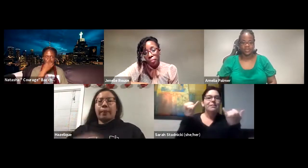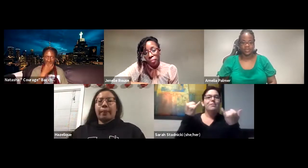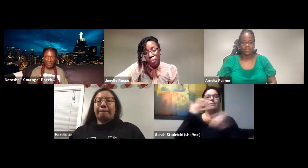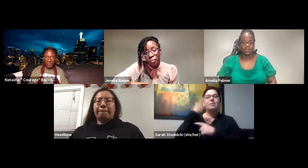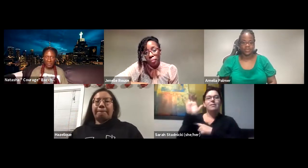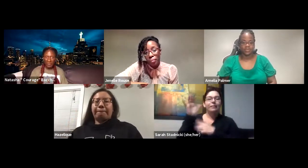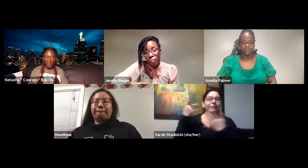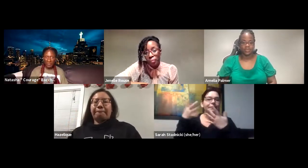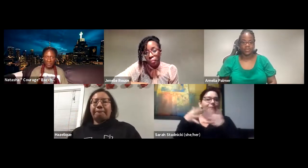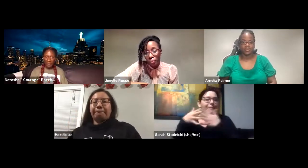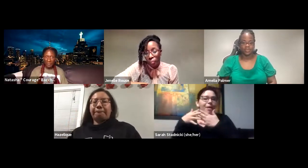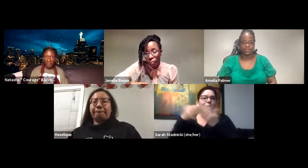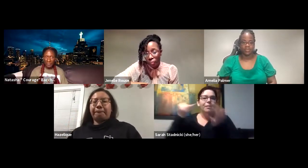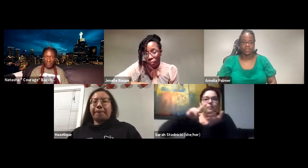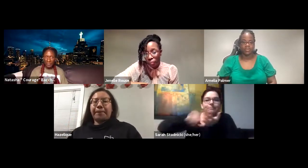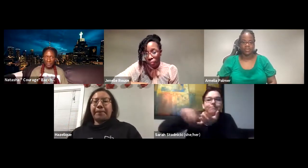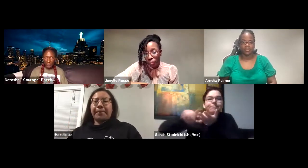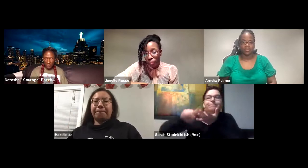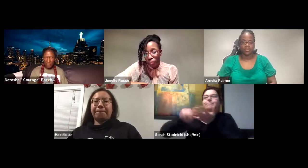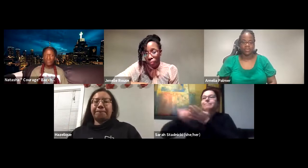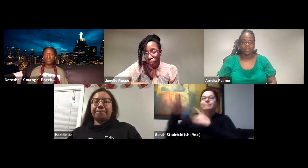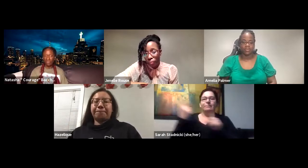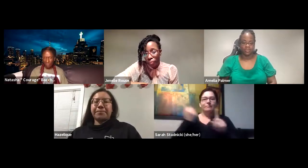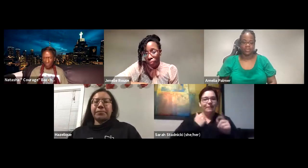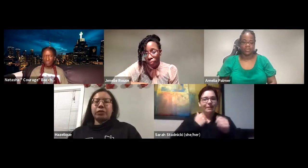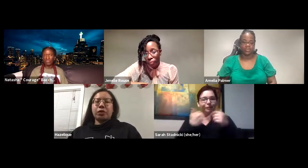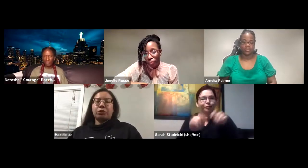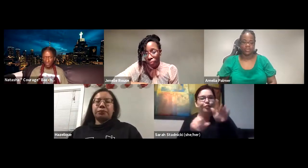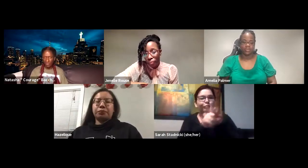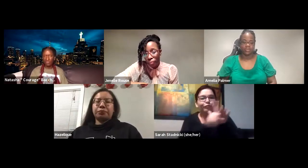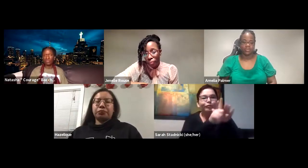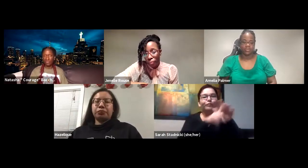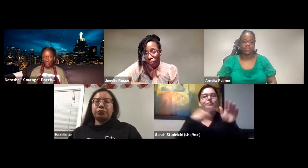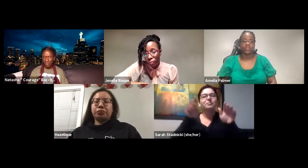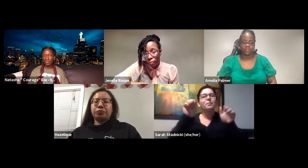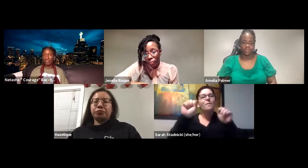all your comments talking about BASL and all the research that has been done in the united states